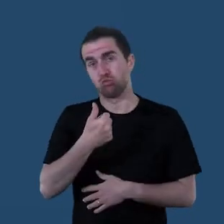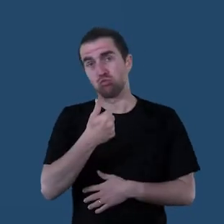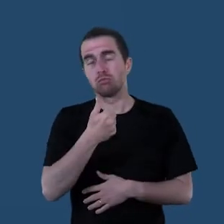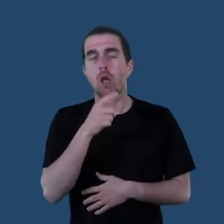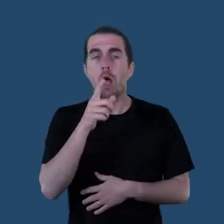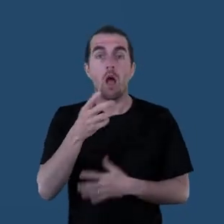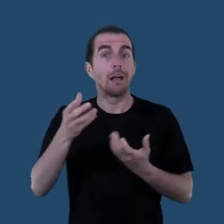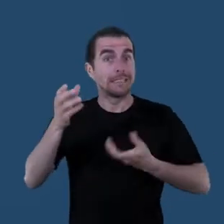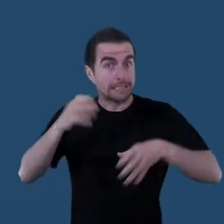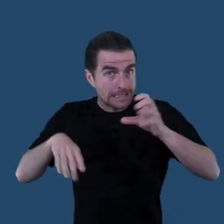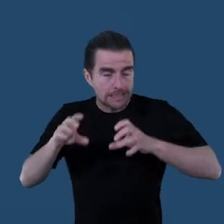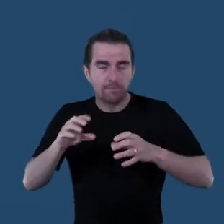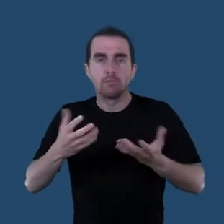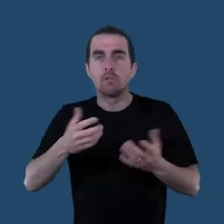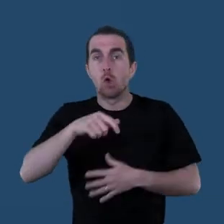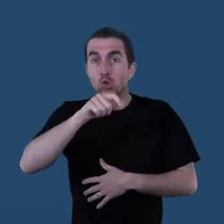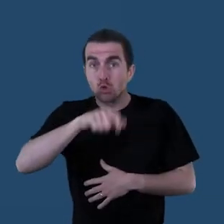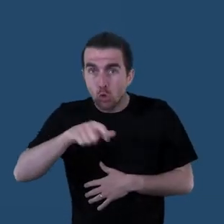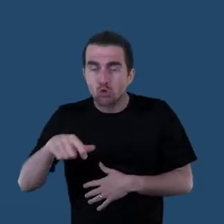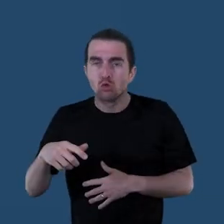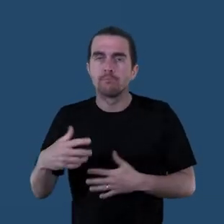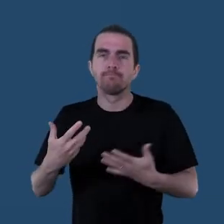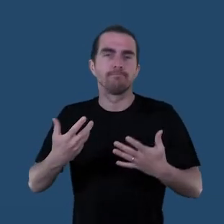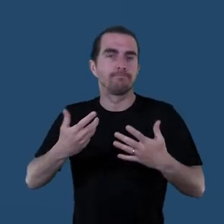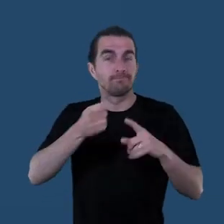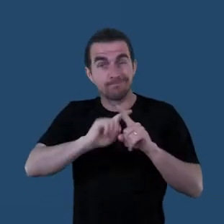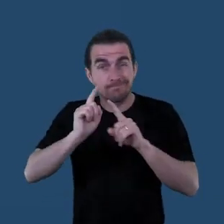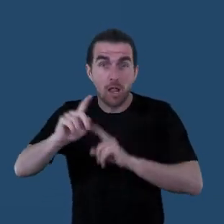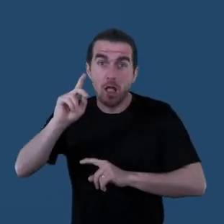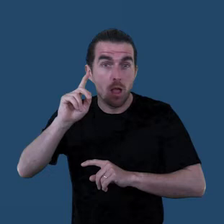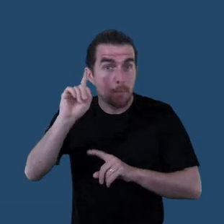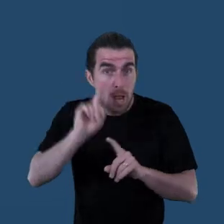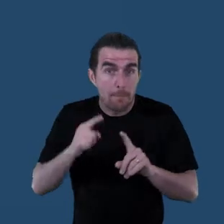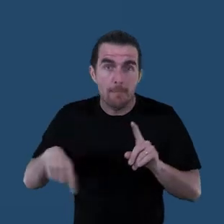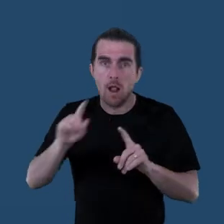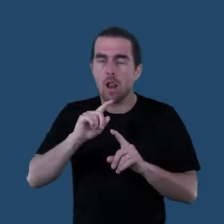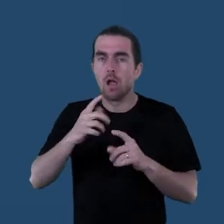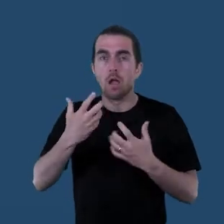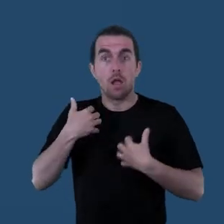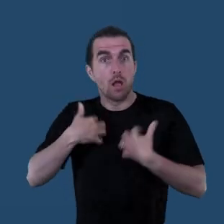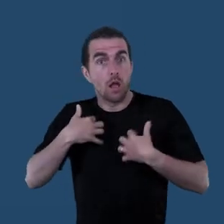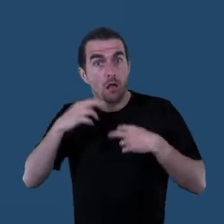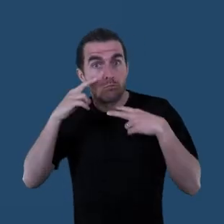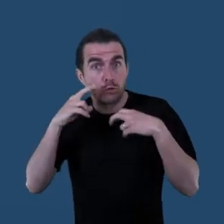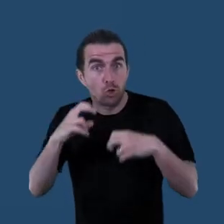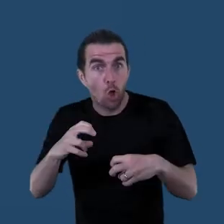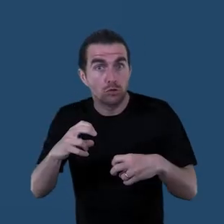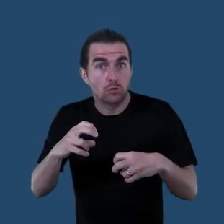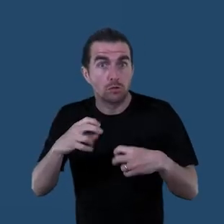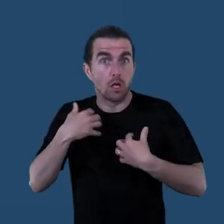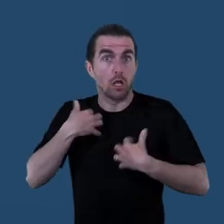Scientists, students, all kinds of people, who have a research interest,